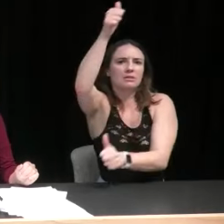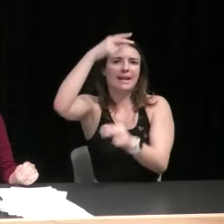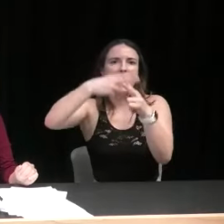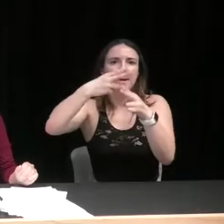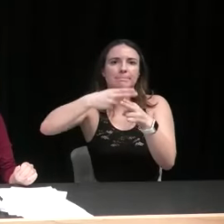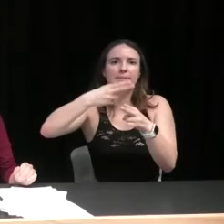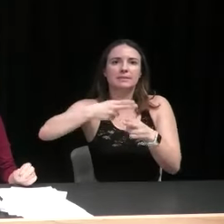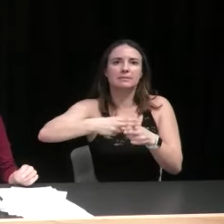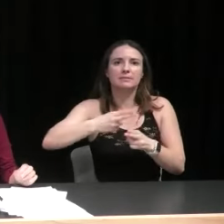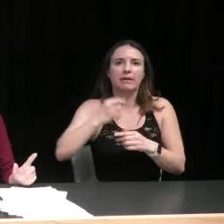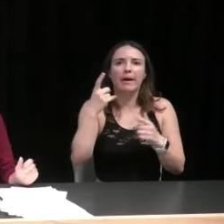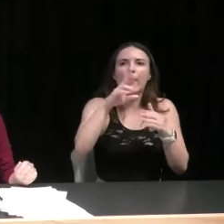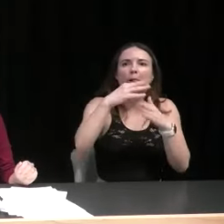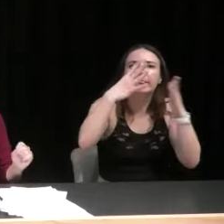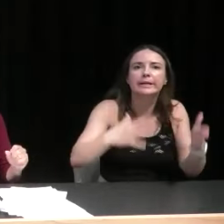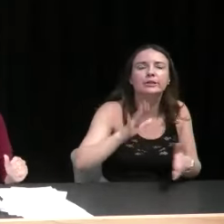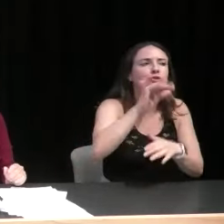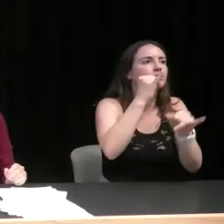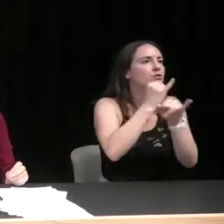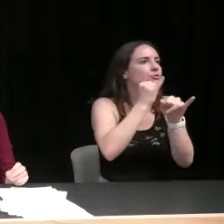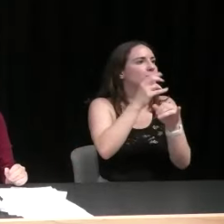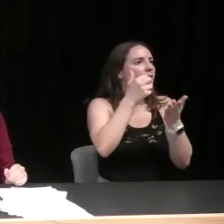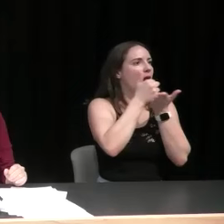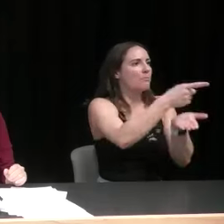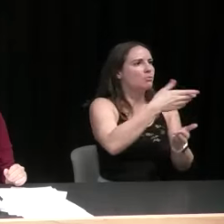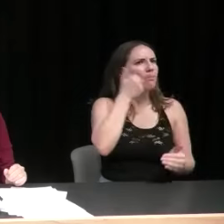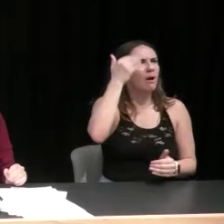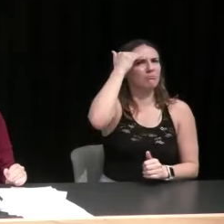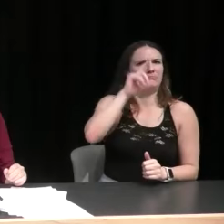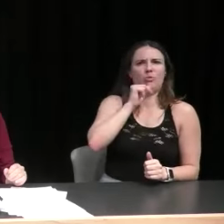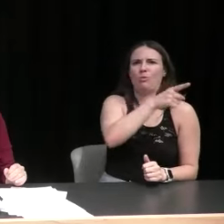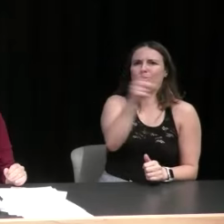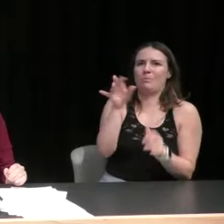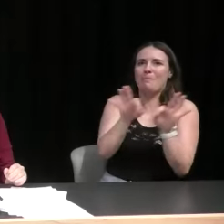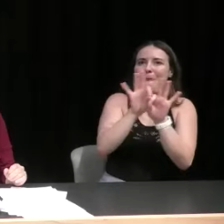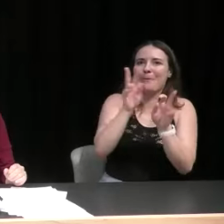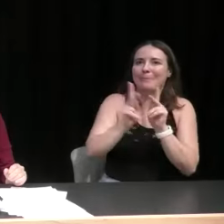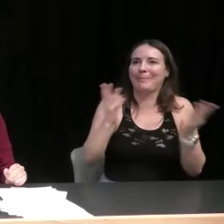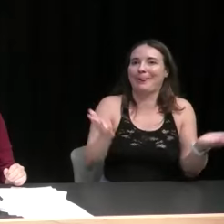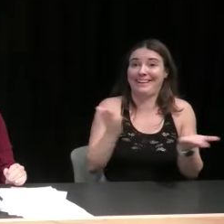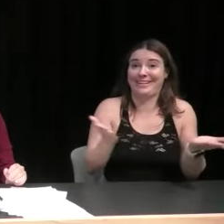who's talking on Zoom too one important thing is sometimes you learn the names that match